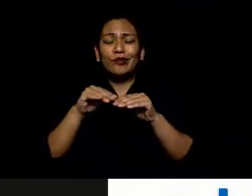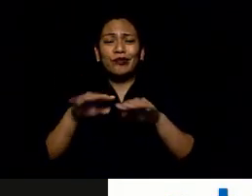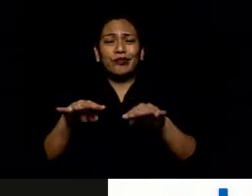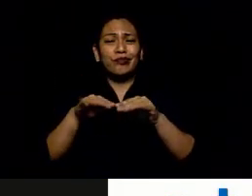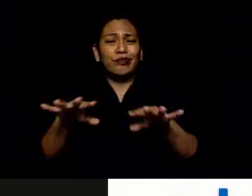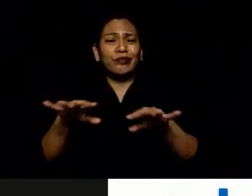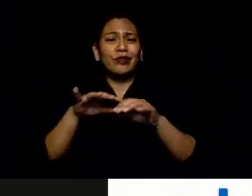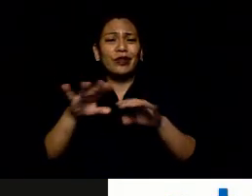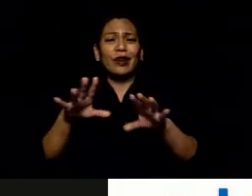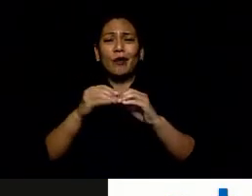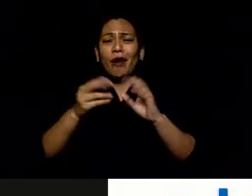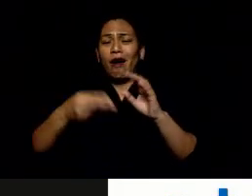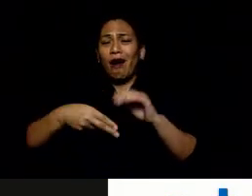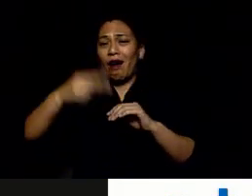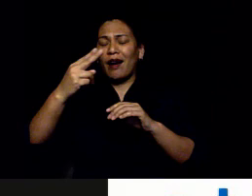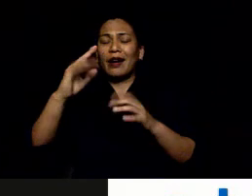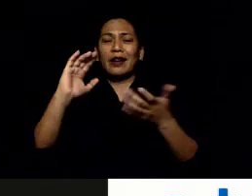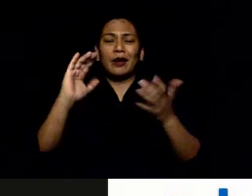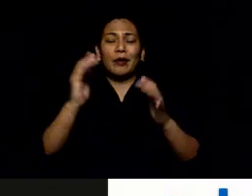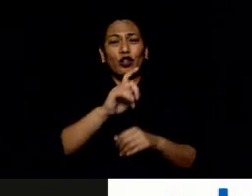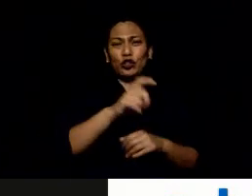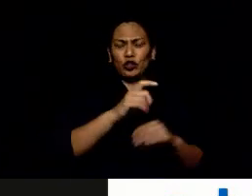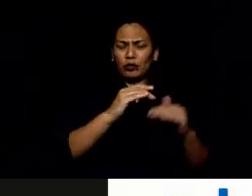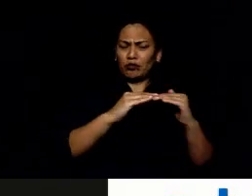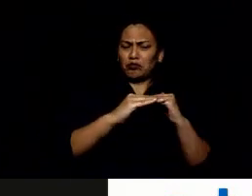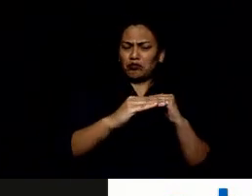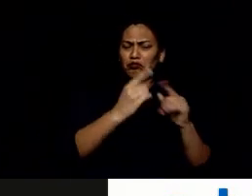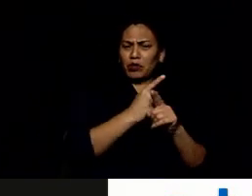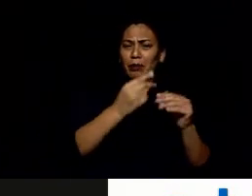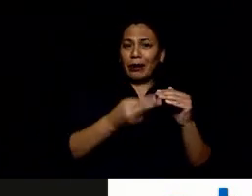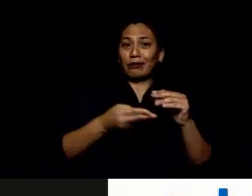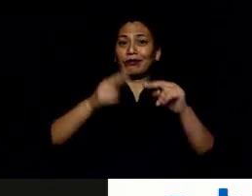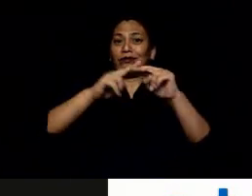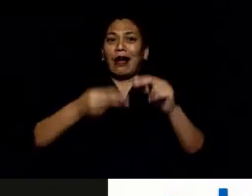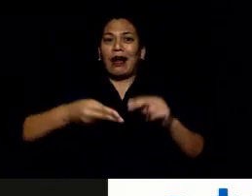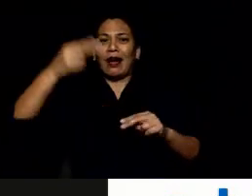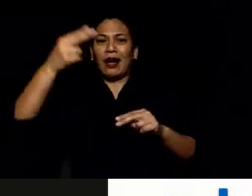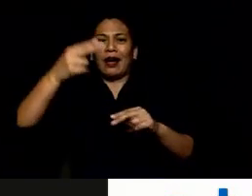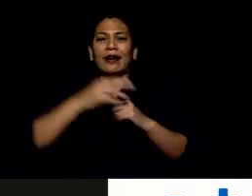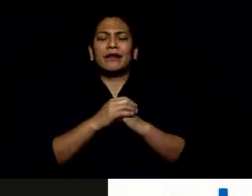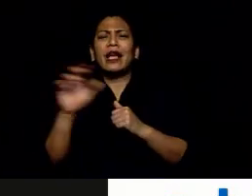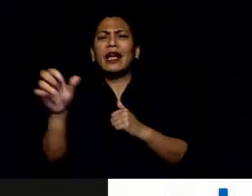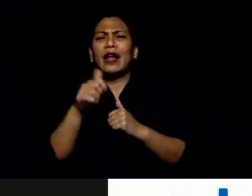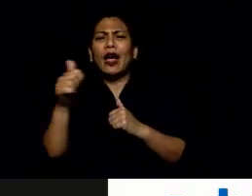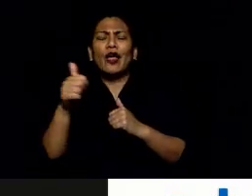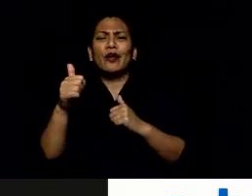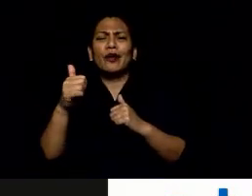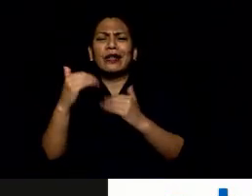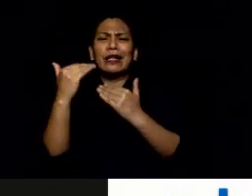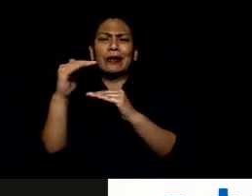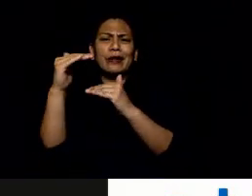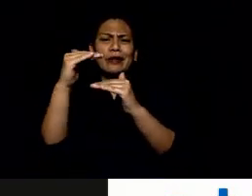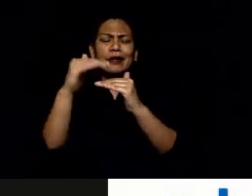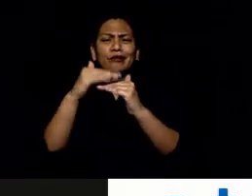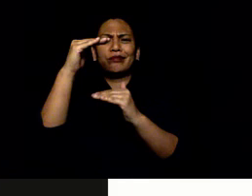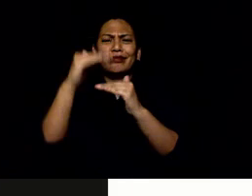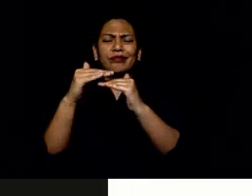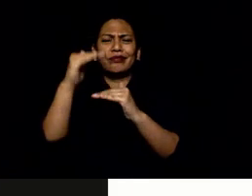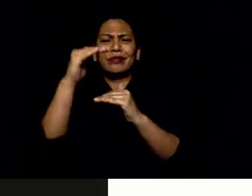Uh, where they should be in a zone of high, high risk. And then some of these other boundaries have not been quantified.